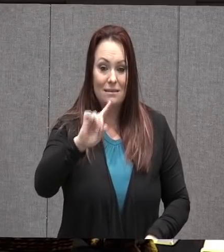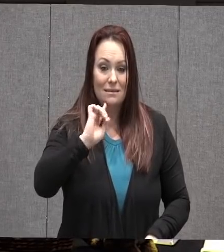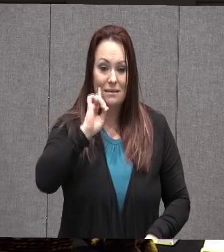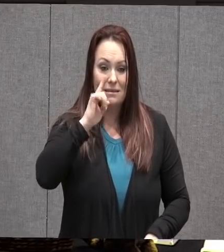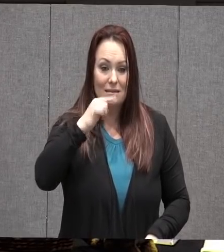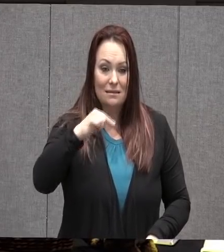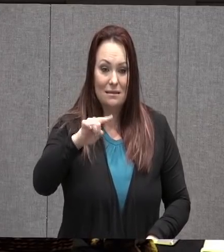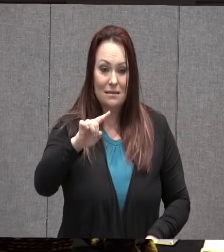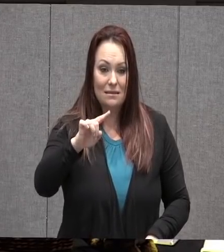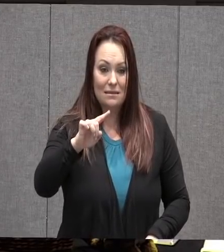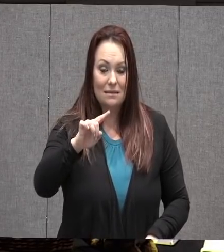Es, s.